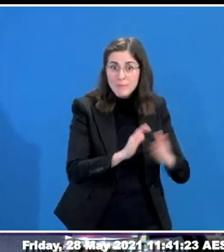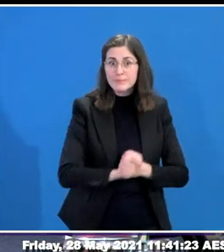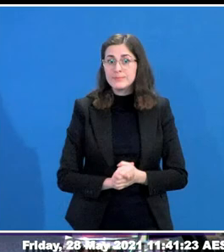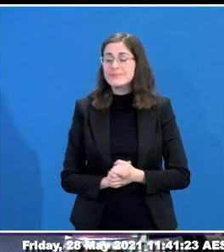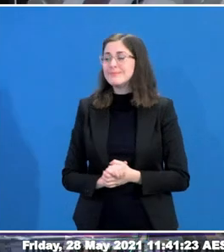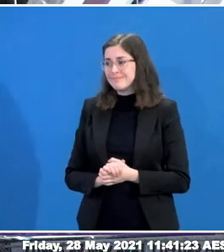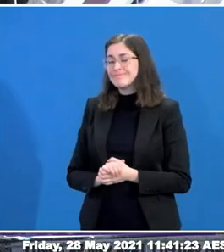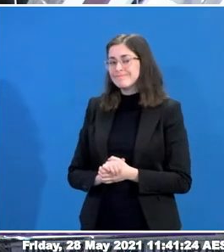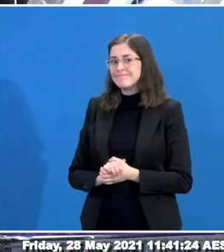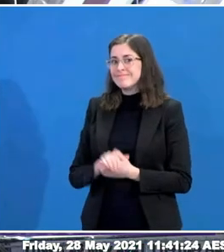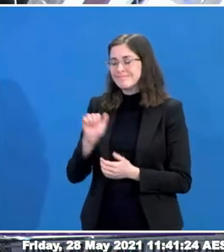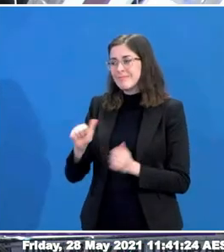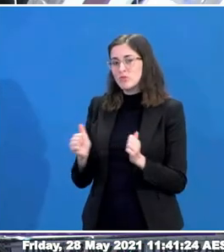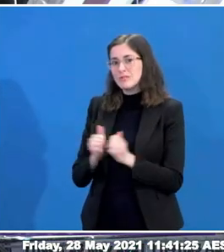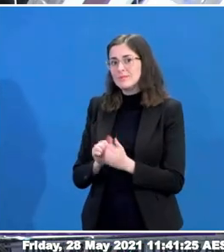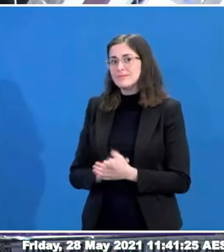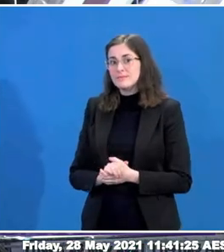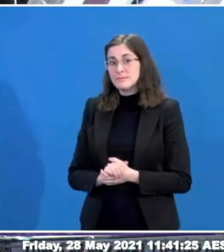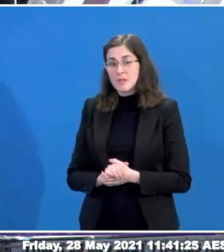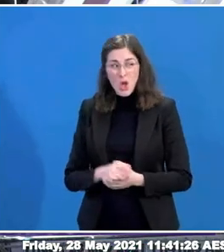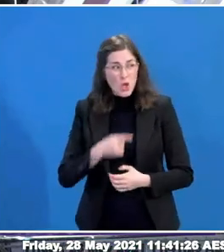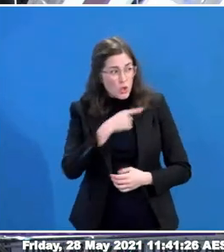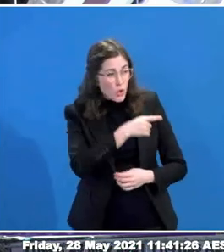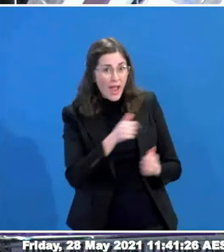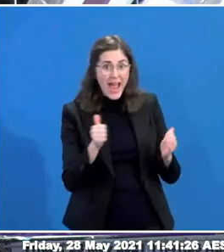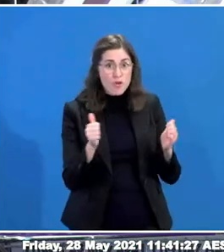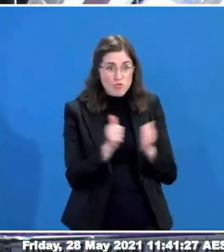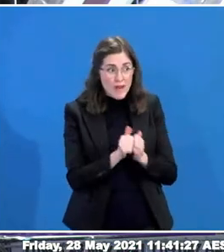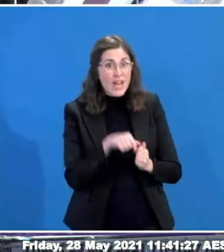Do you accept that there were warning signs or red flags about